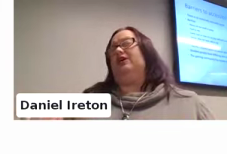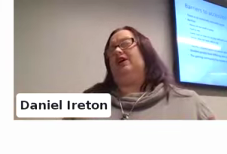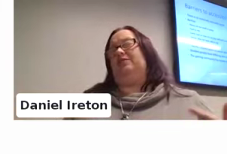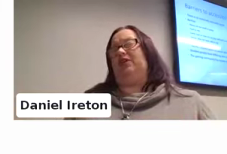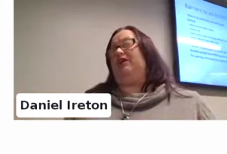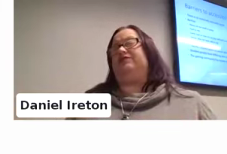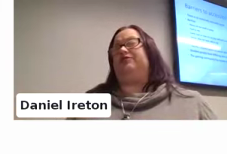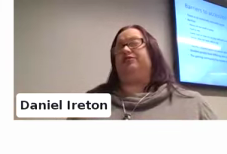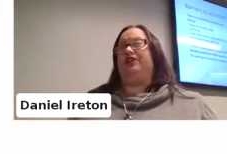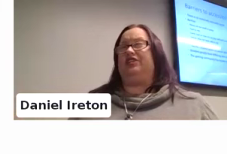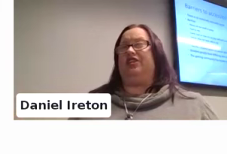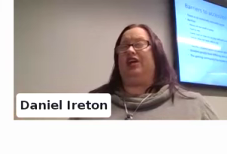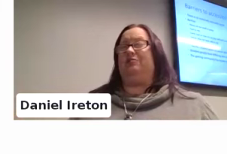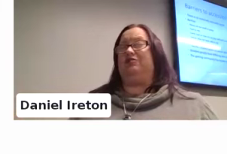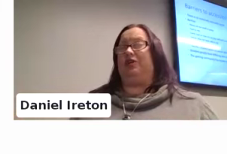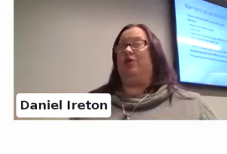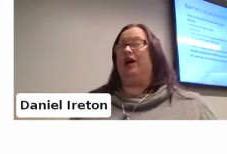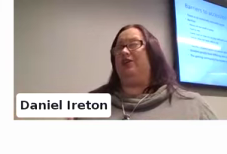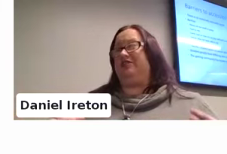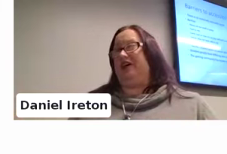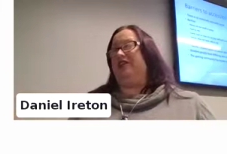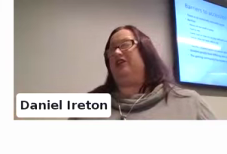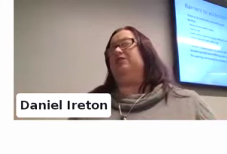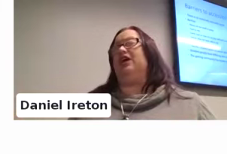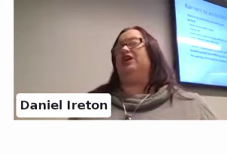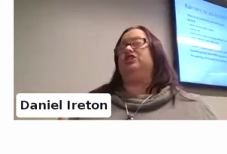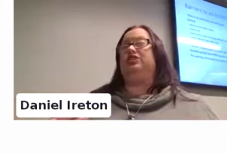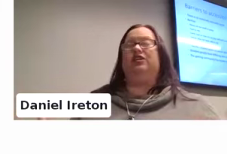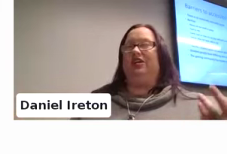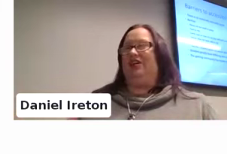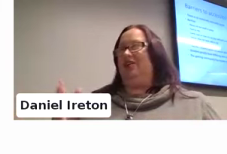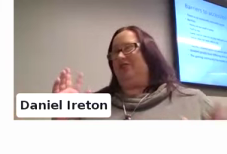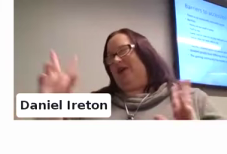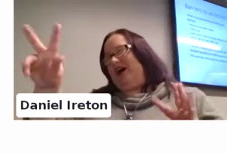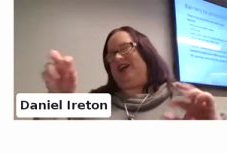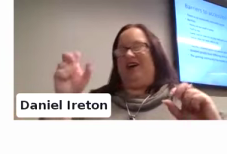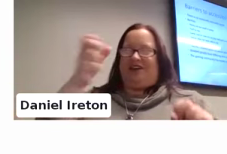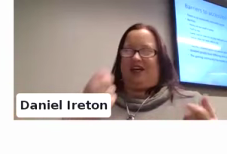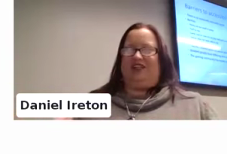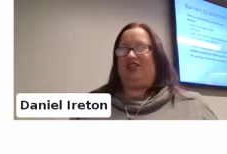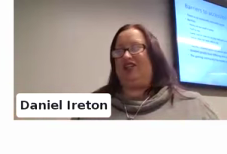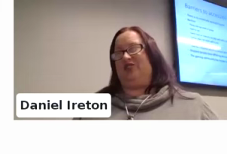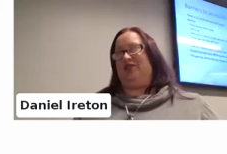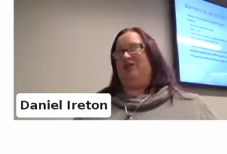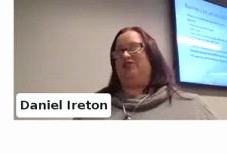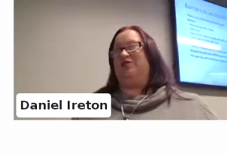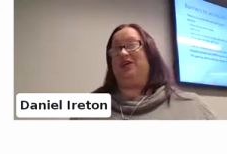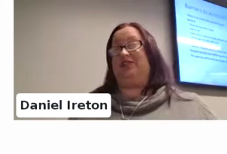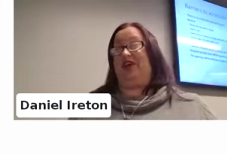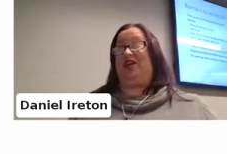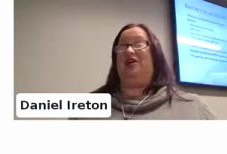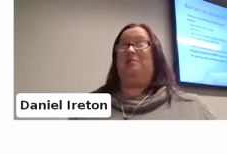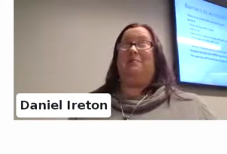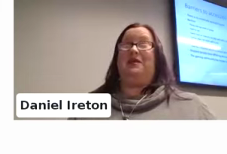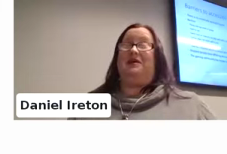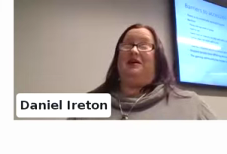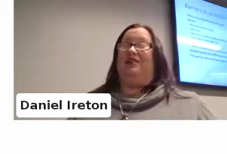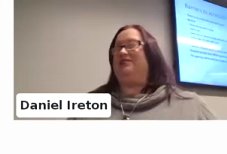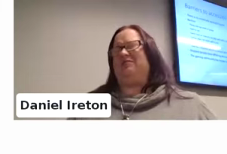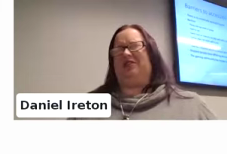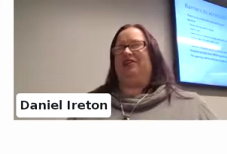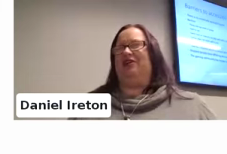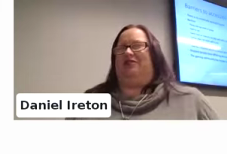But yes, that's a common accessibility barrier.